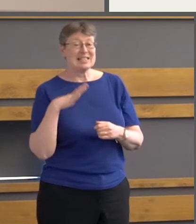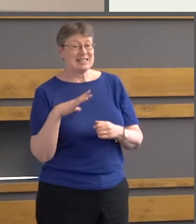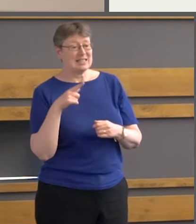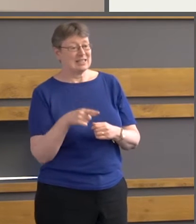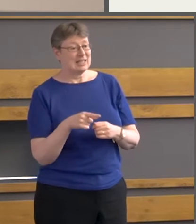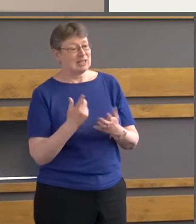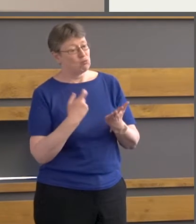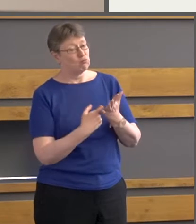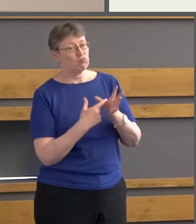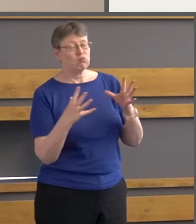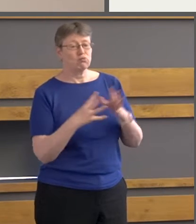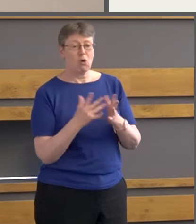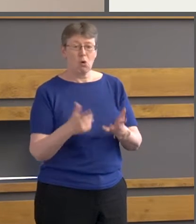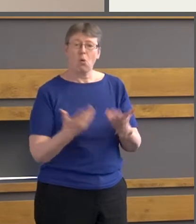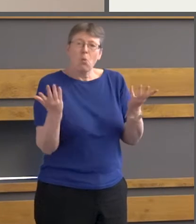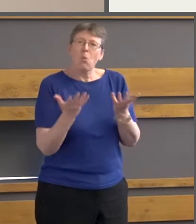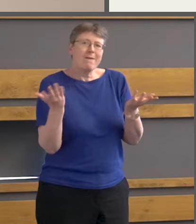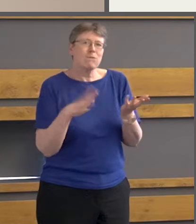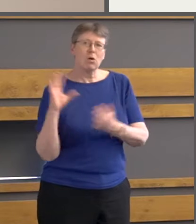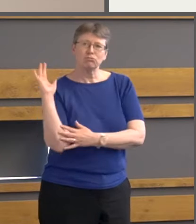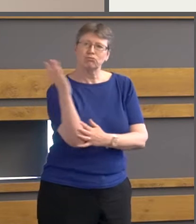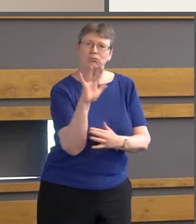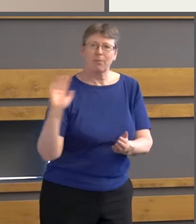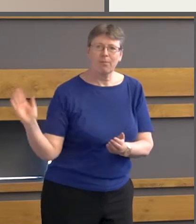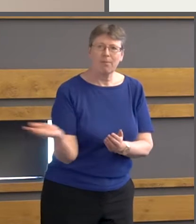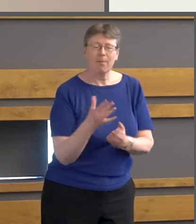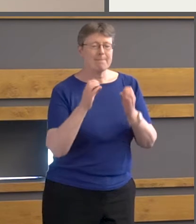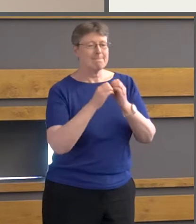grown and harvested in Bengal, which was then a British colony